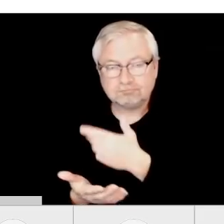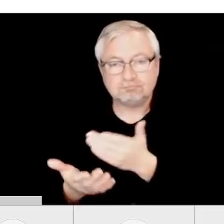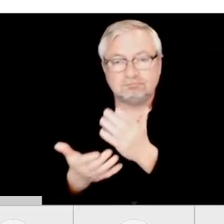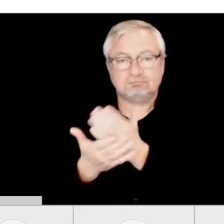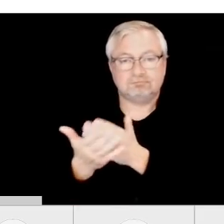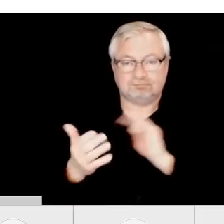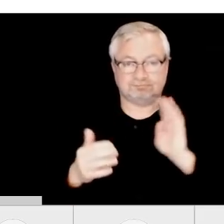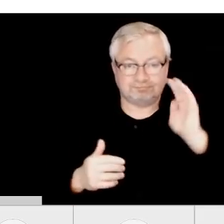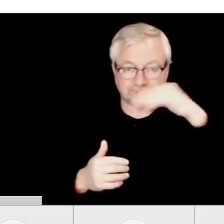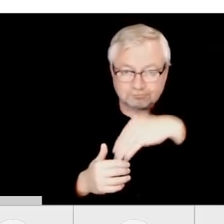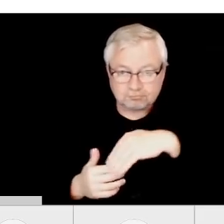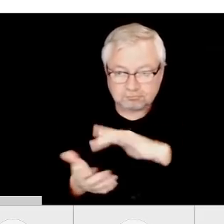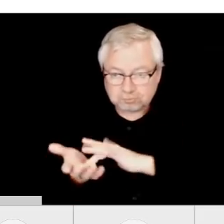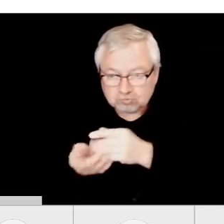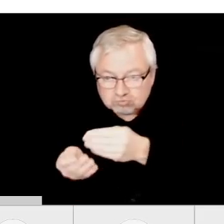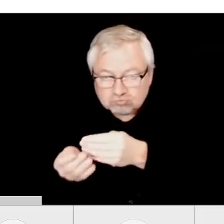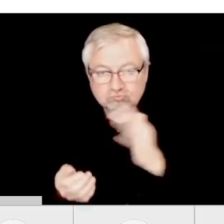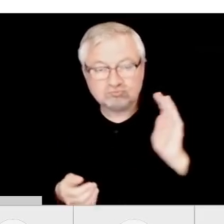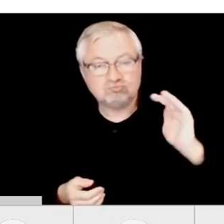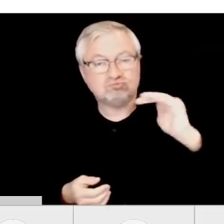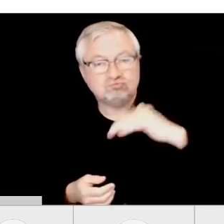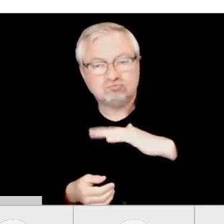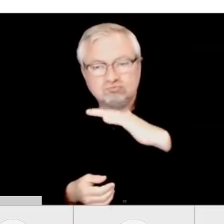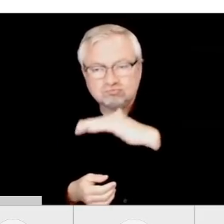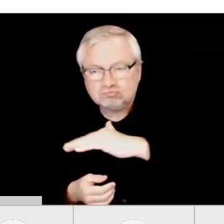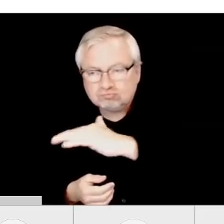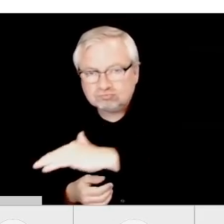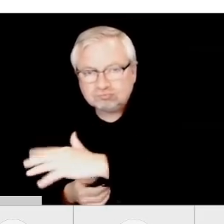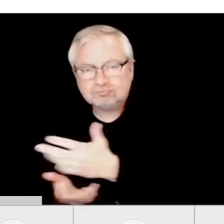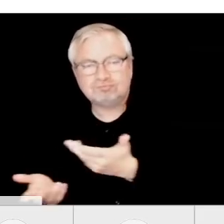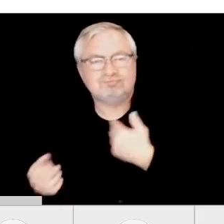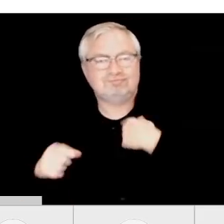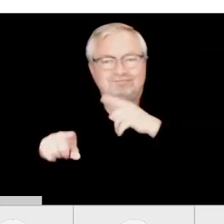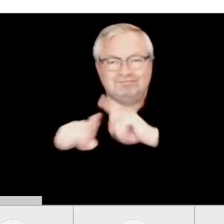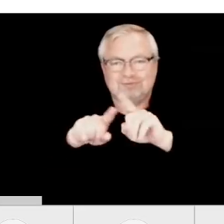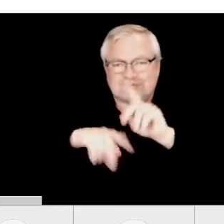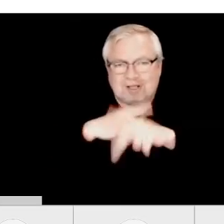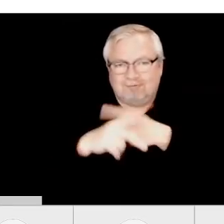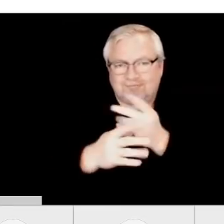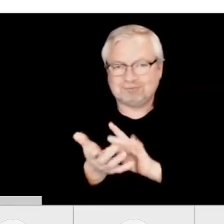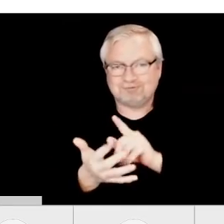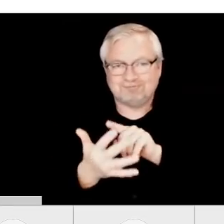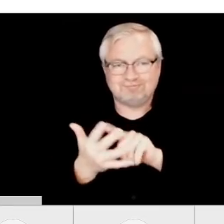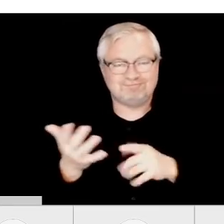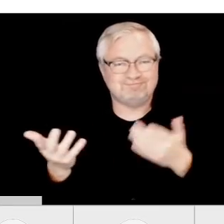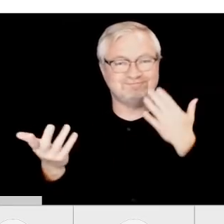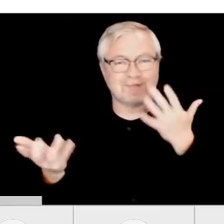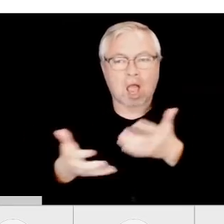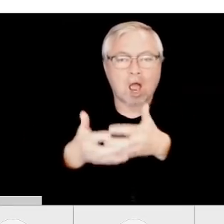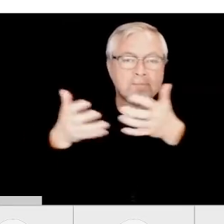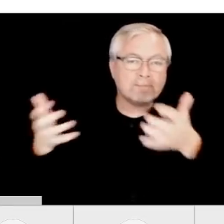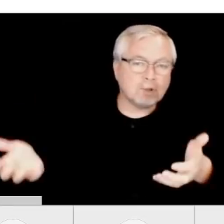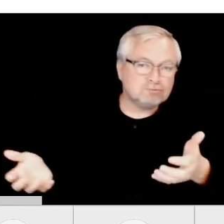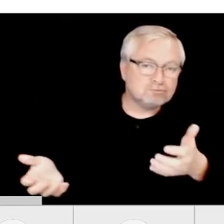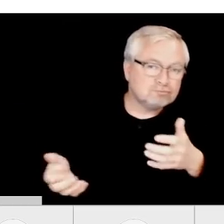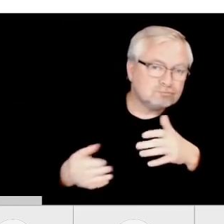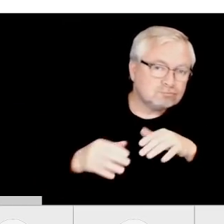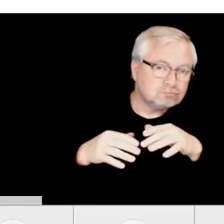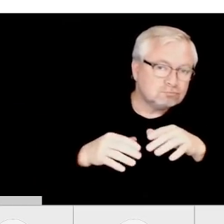of the virus changing in terms of its degree of transmission.